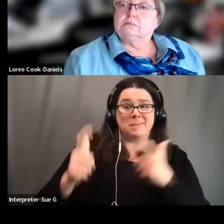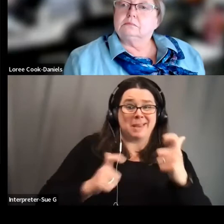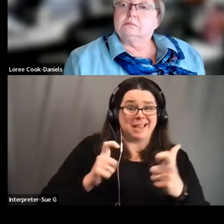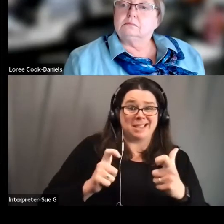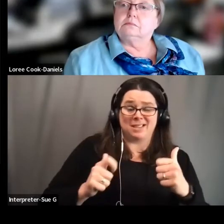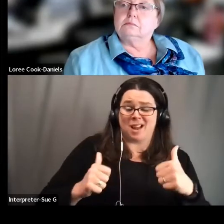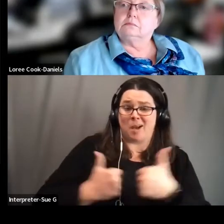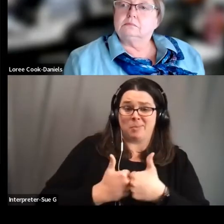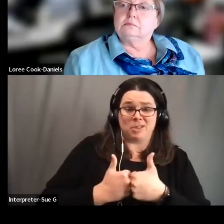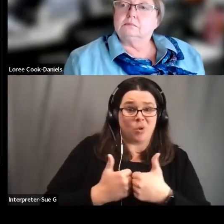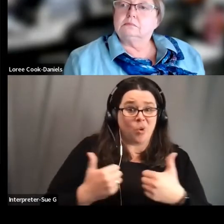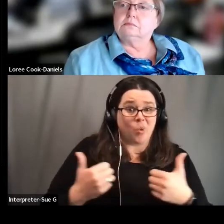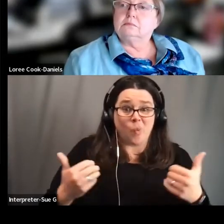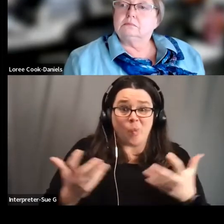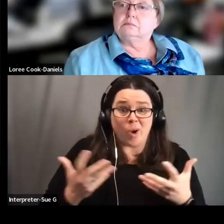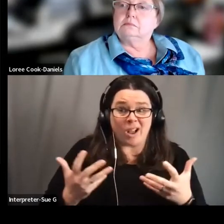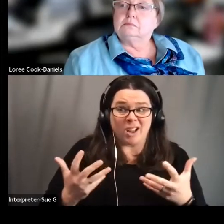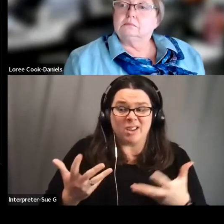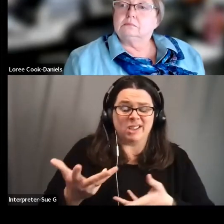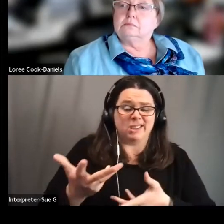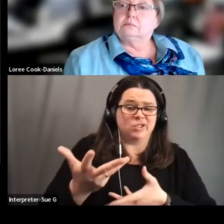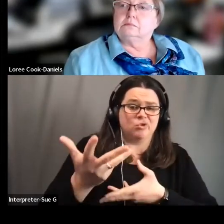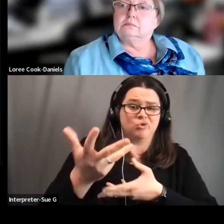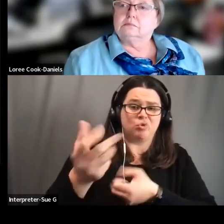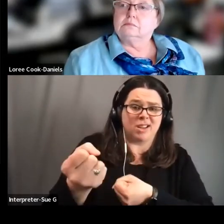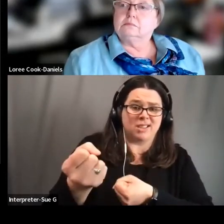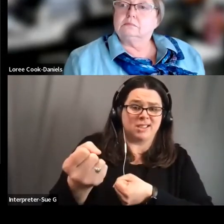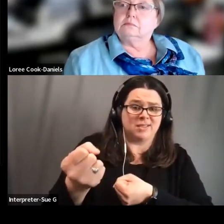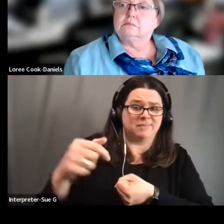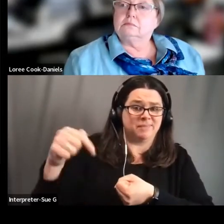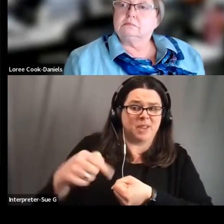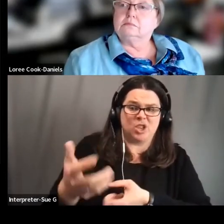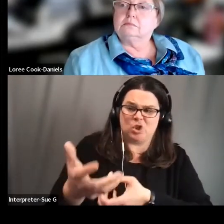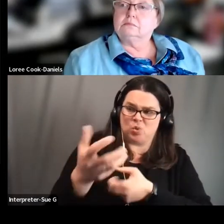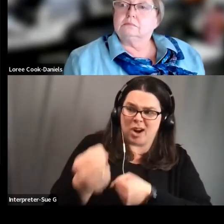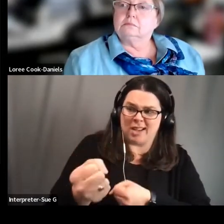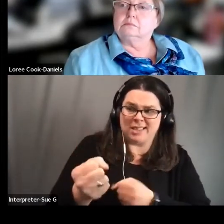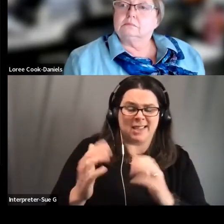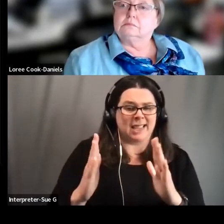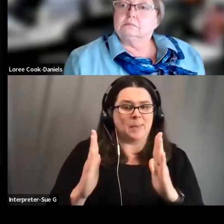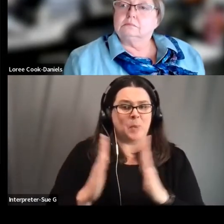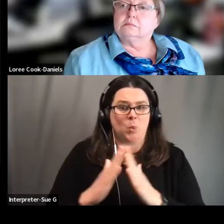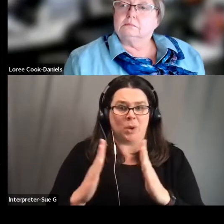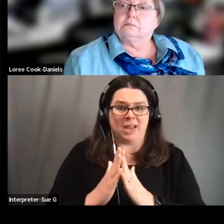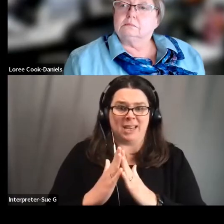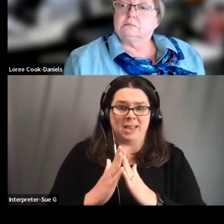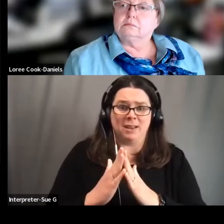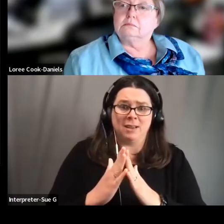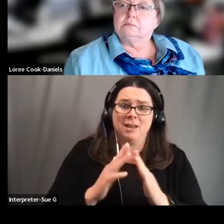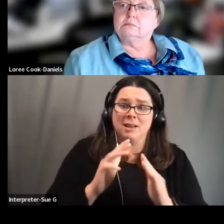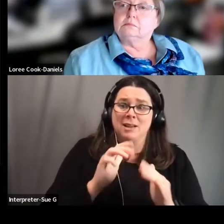and simply is distrust right? Trust from the community on not being misgendered,